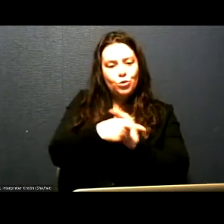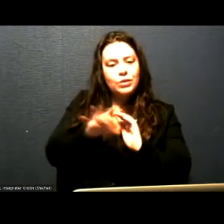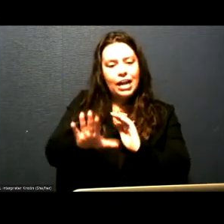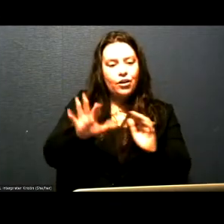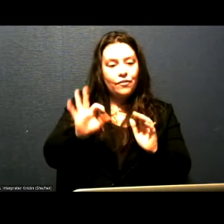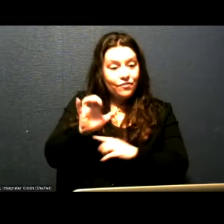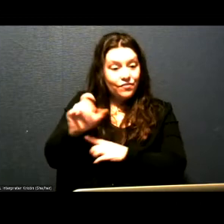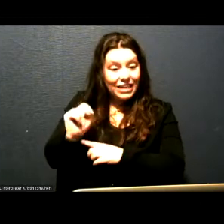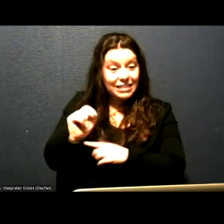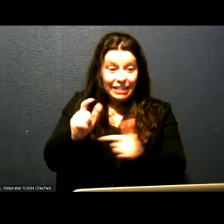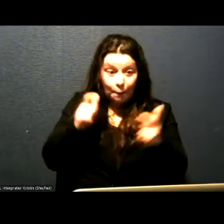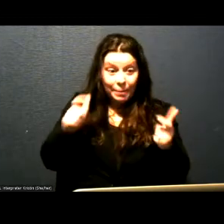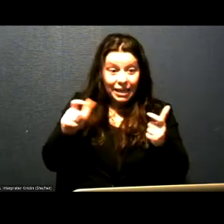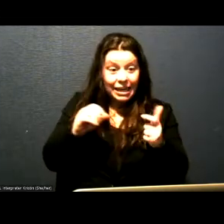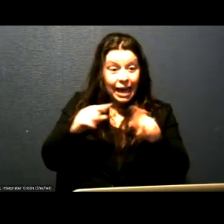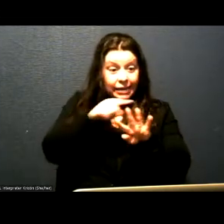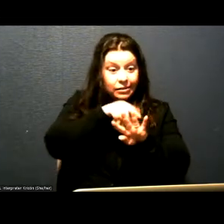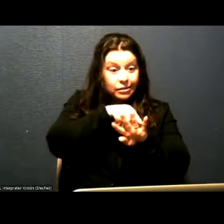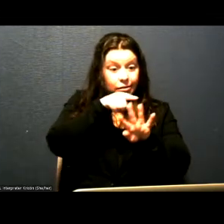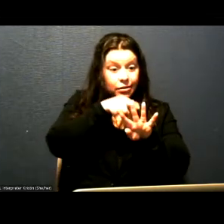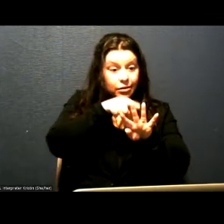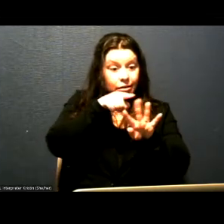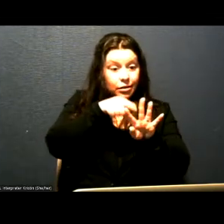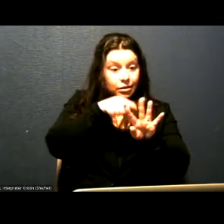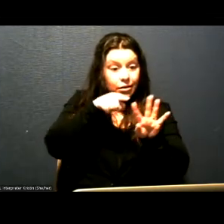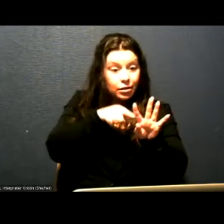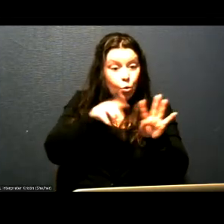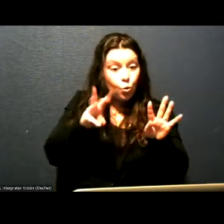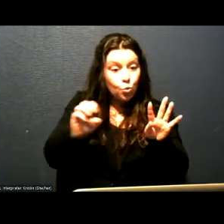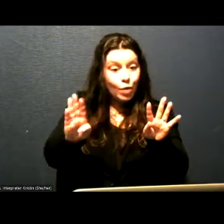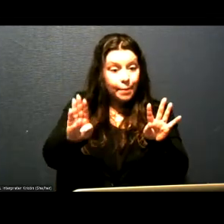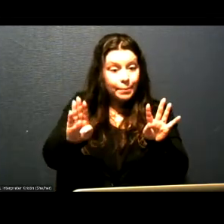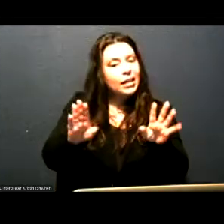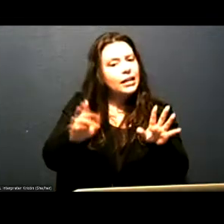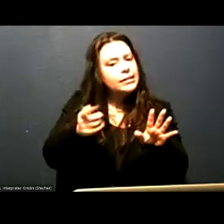webbed, um, and that's great for, um, it's a little awkward on land when you watch them walk which